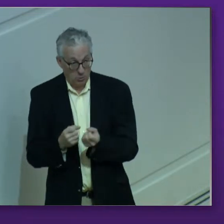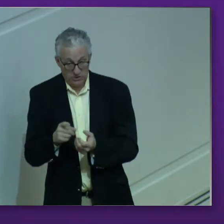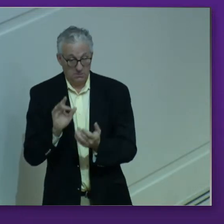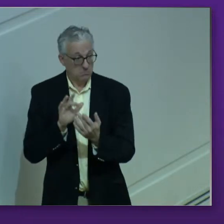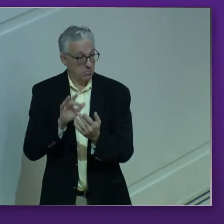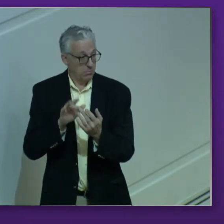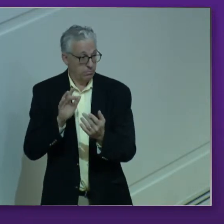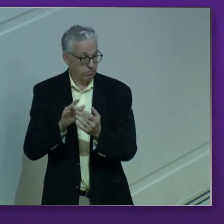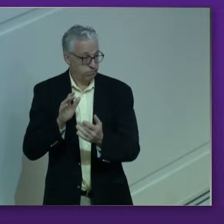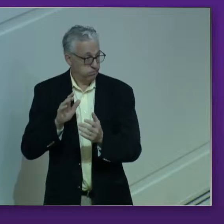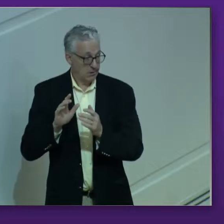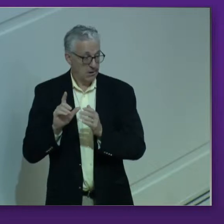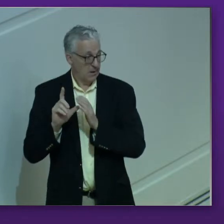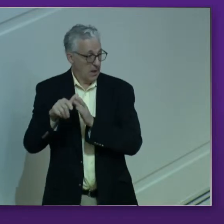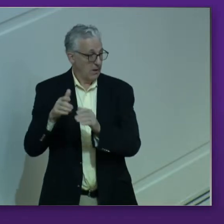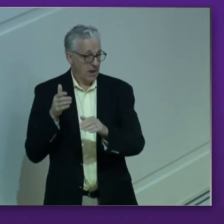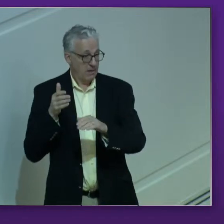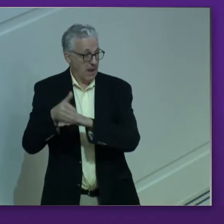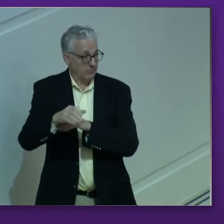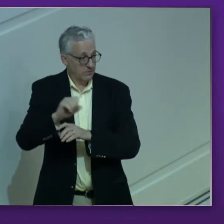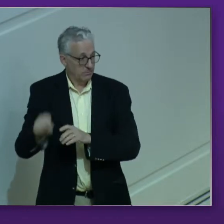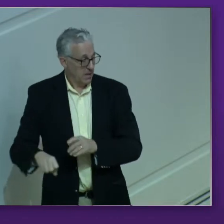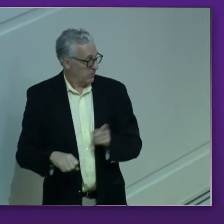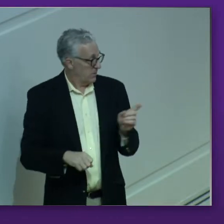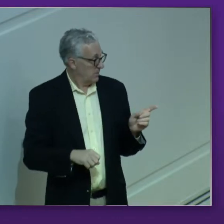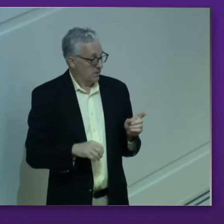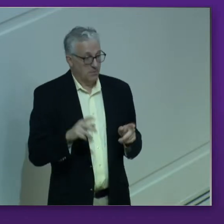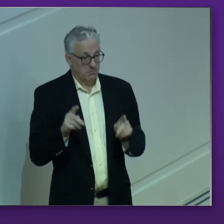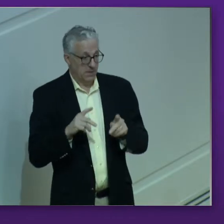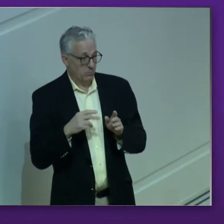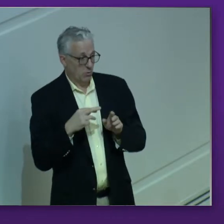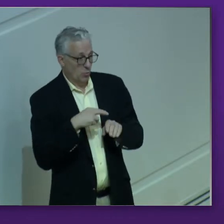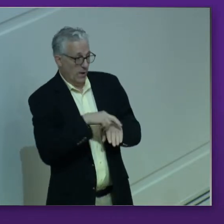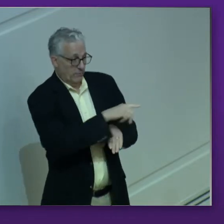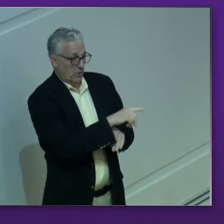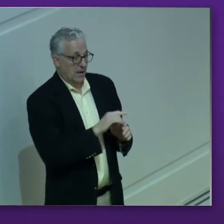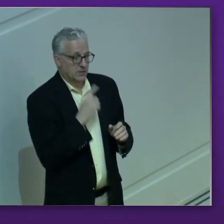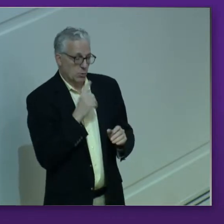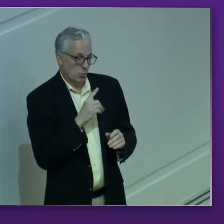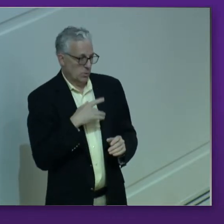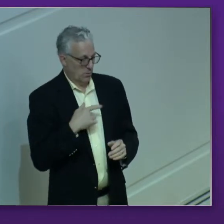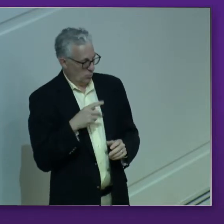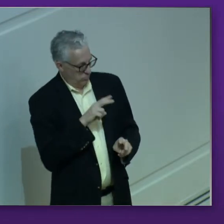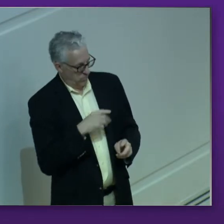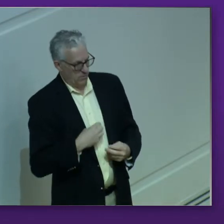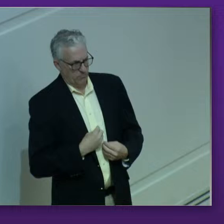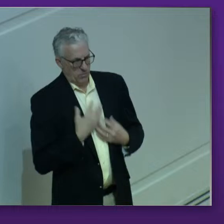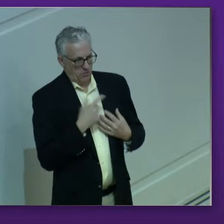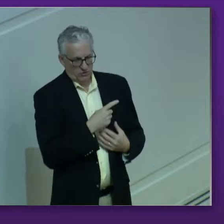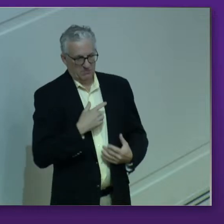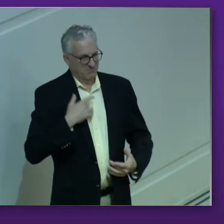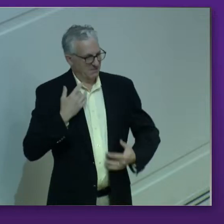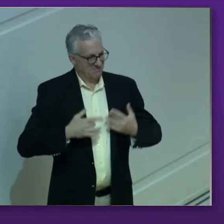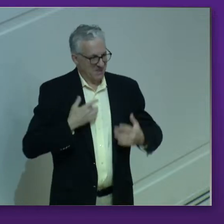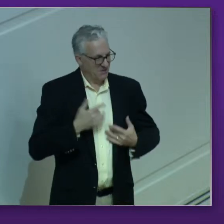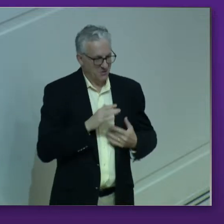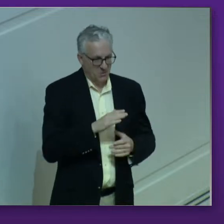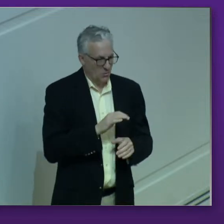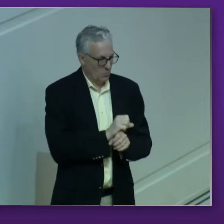CARES ABOUT HER STUDENTS. SHE